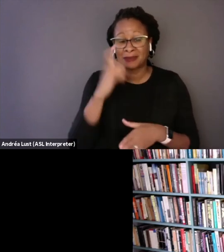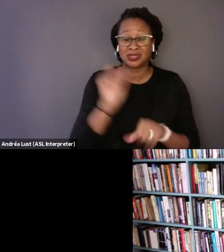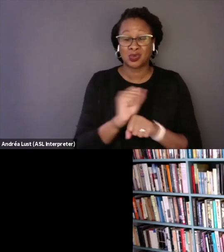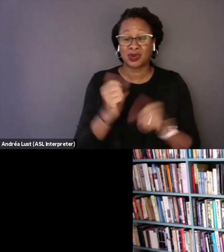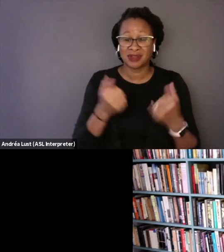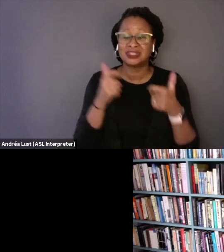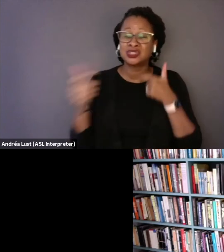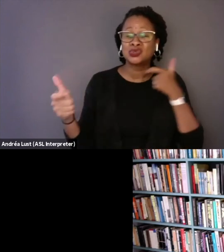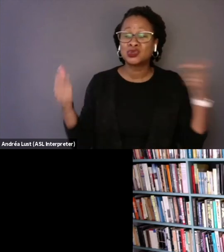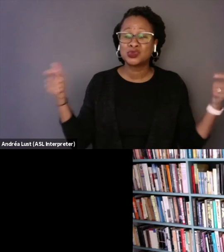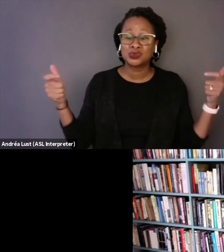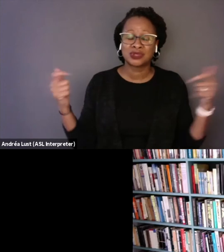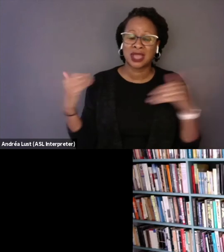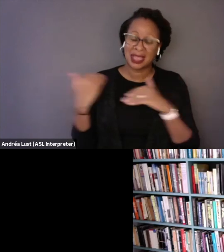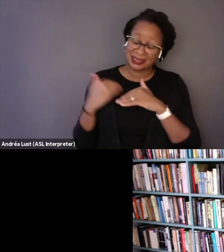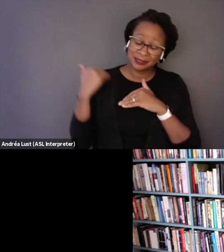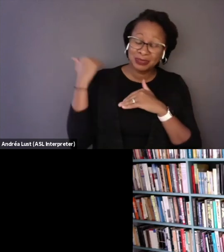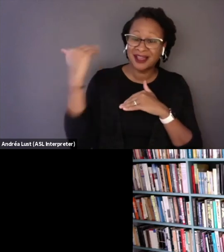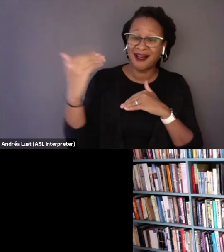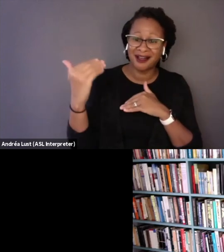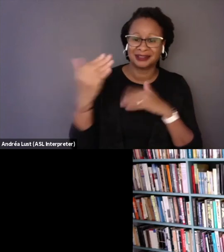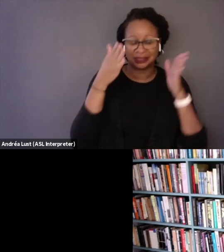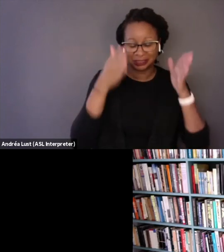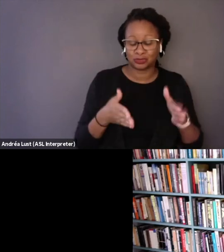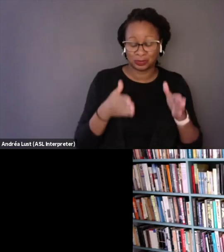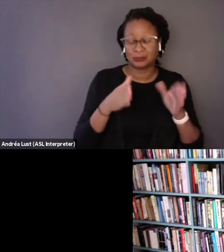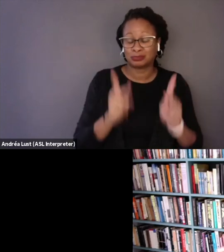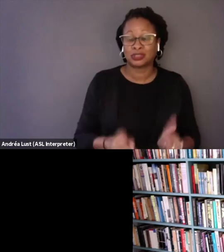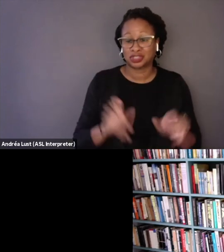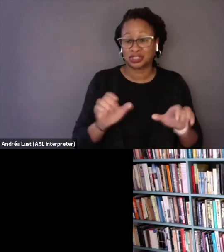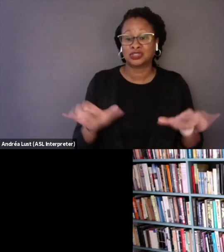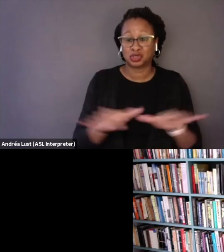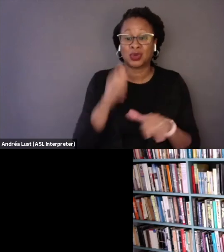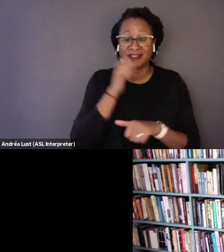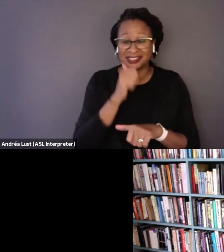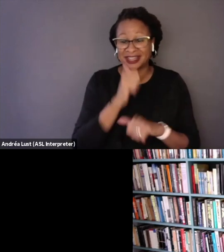that it's beyond what you and I do in our daily lives. We can do that. We need to do that.